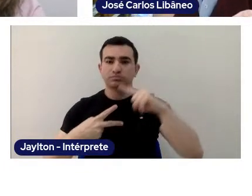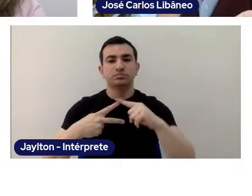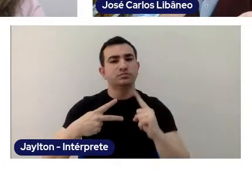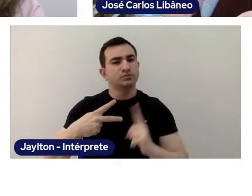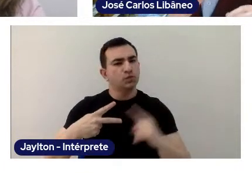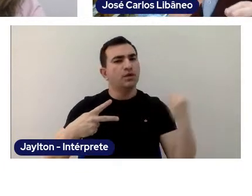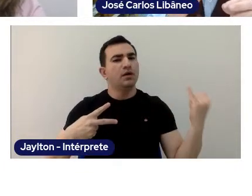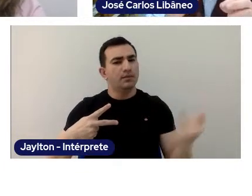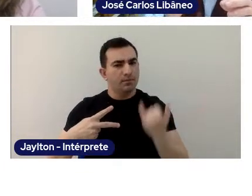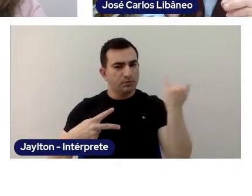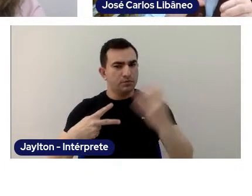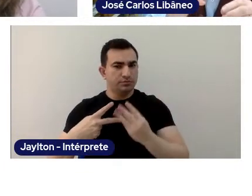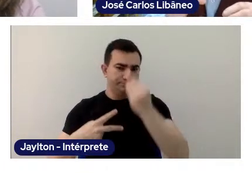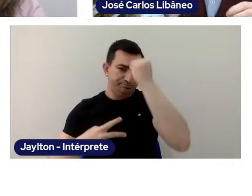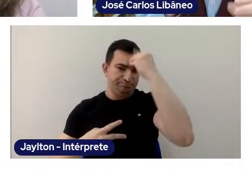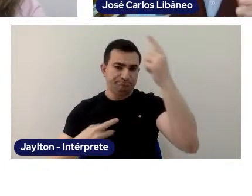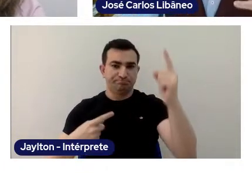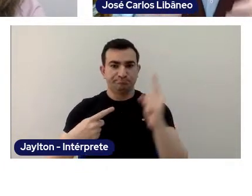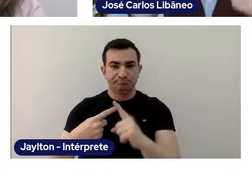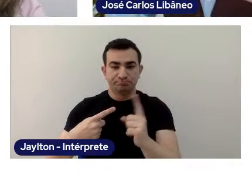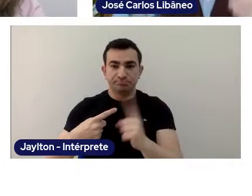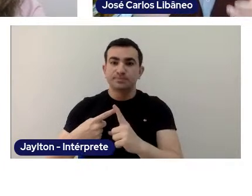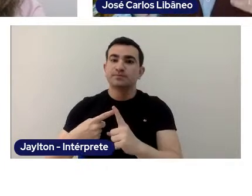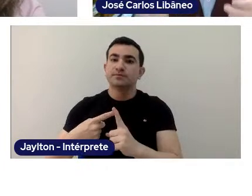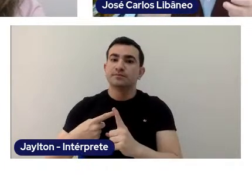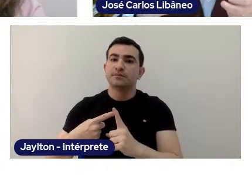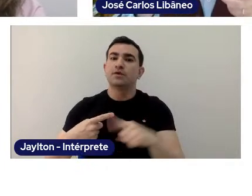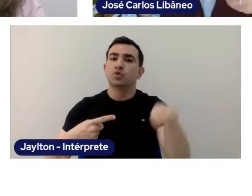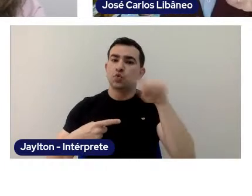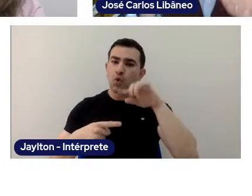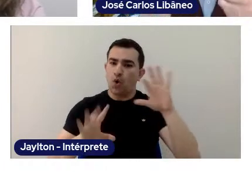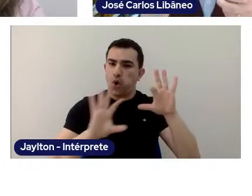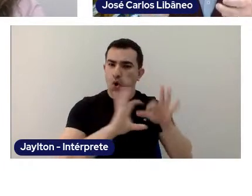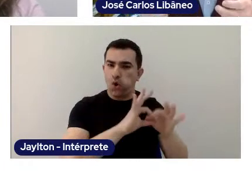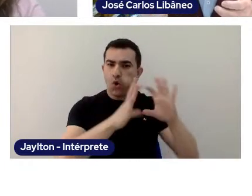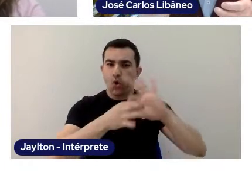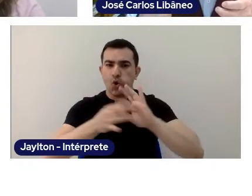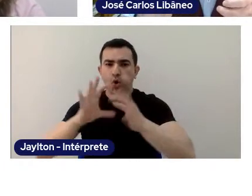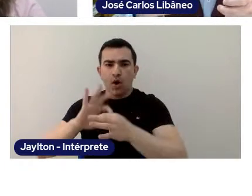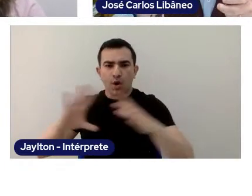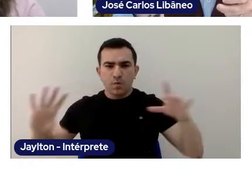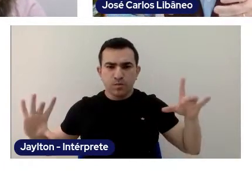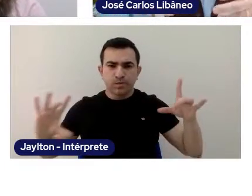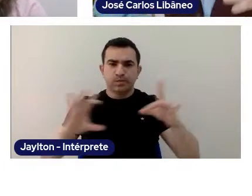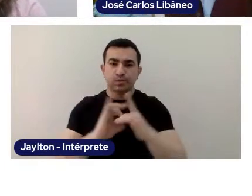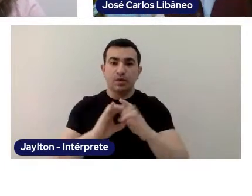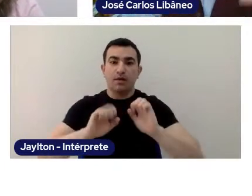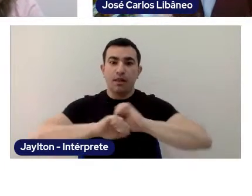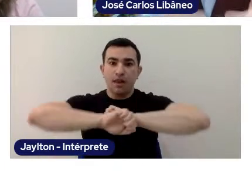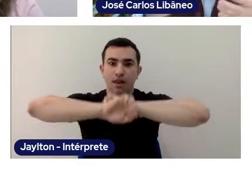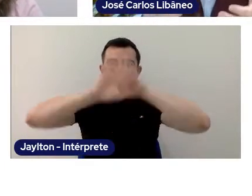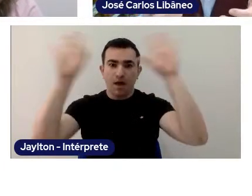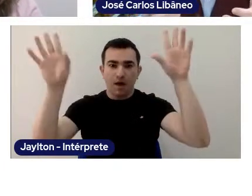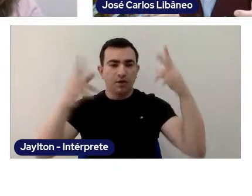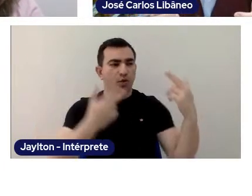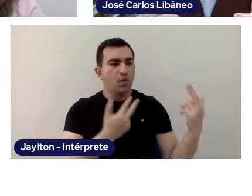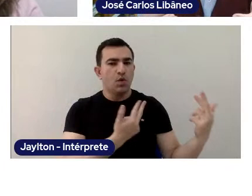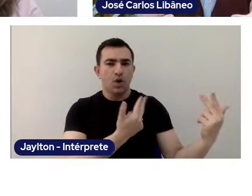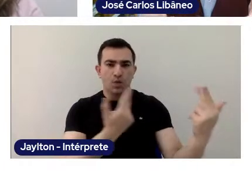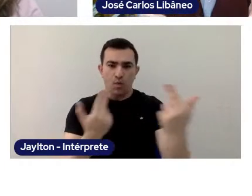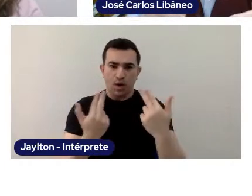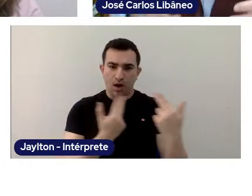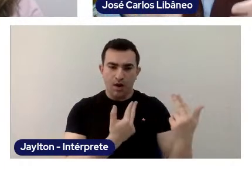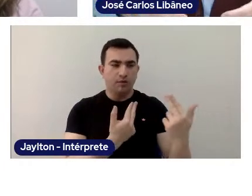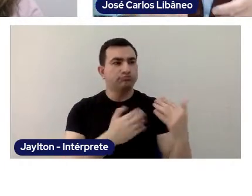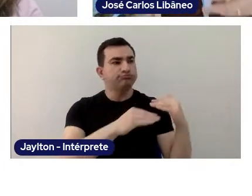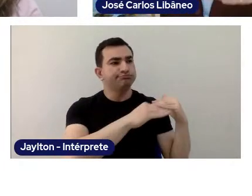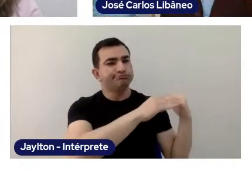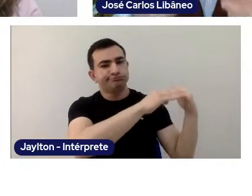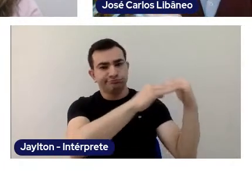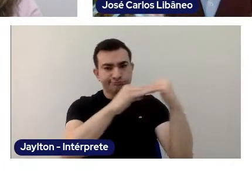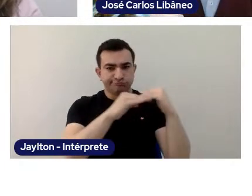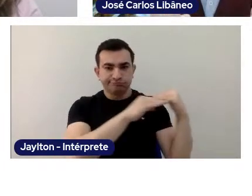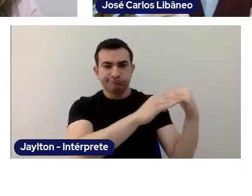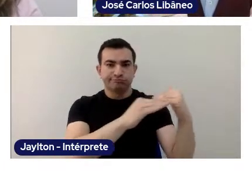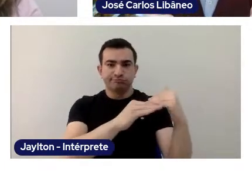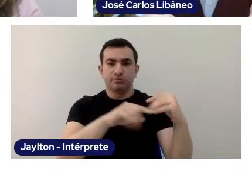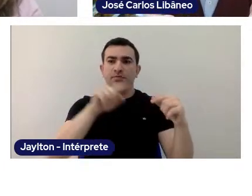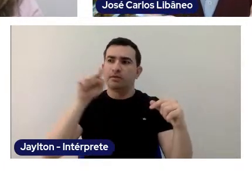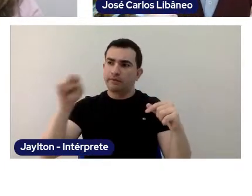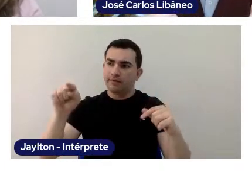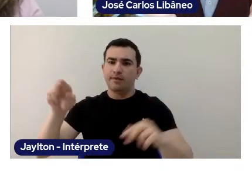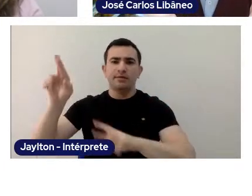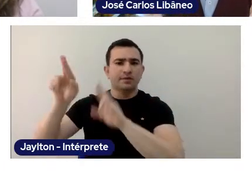the first one is a very clear interrelationship between human being's equality and also the difference between human beings.